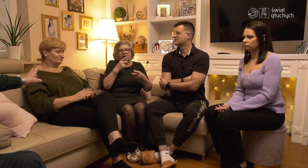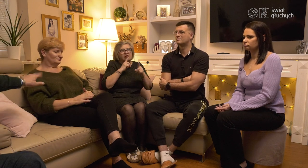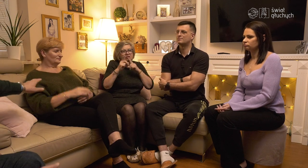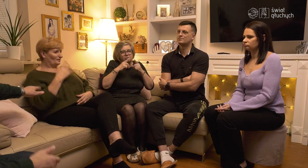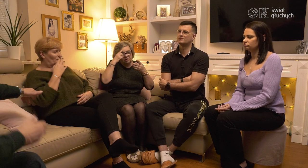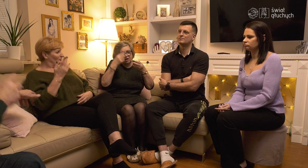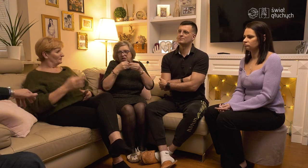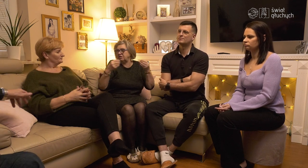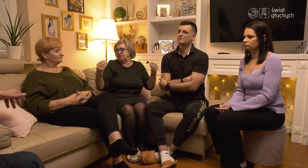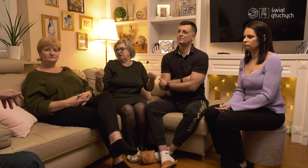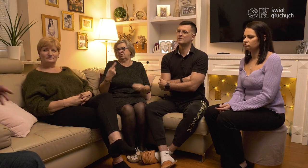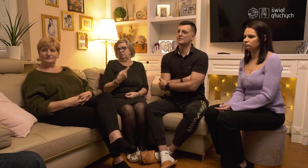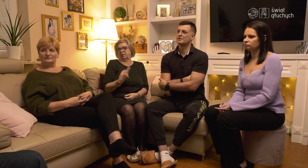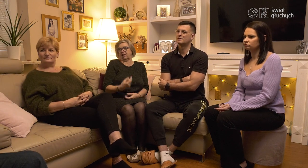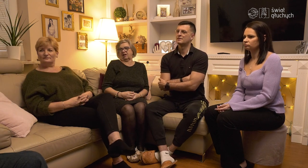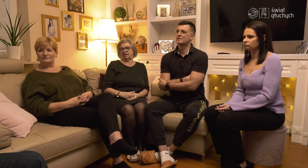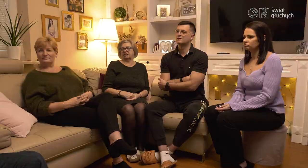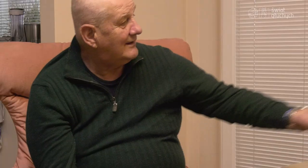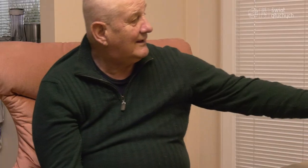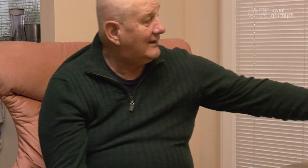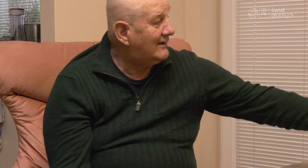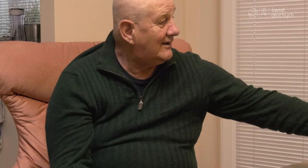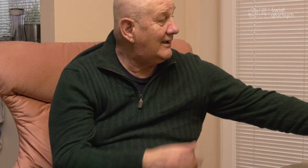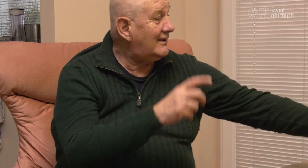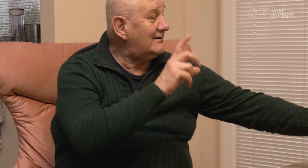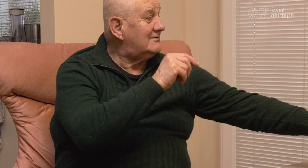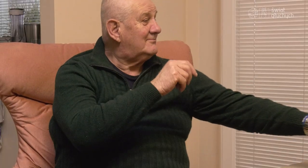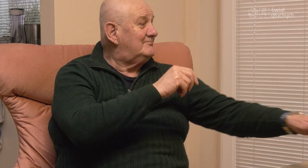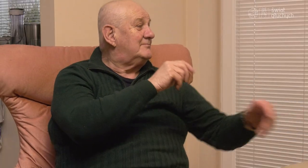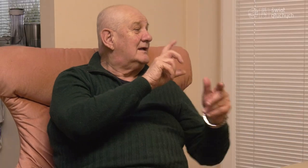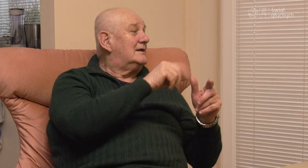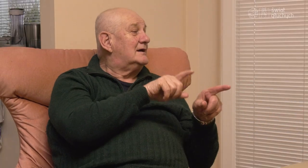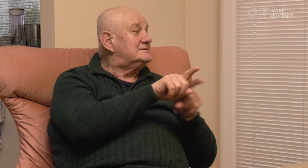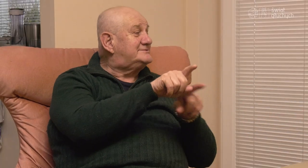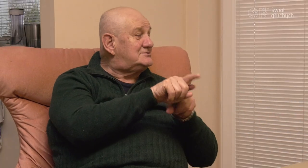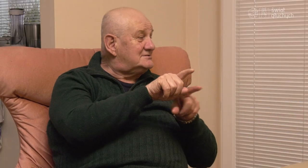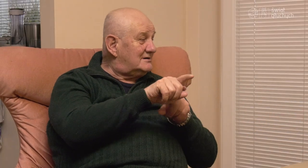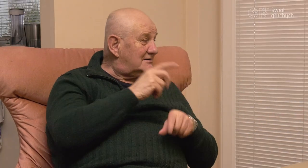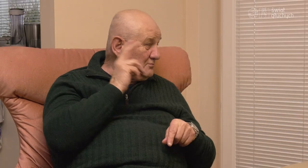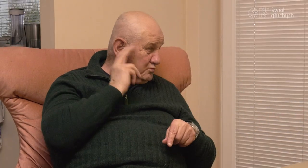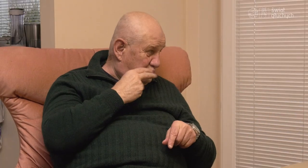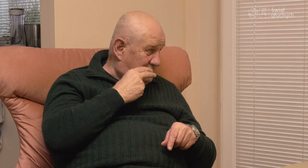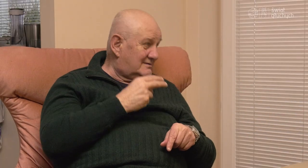in conversation you can see that they are super intelligent. [Tadeusz]: My sister is deaf,